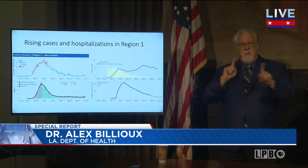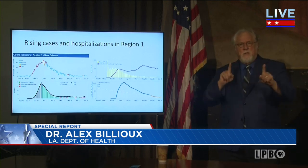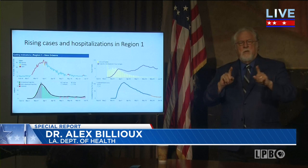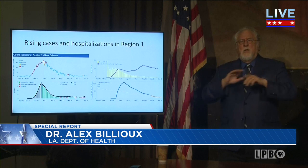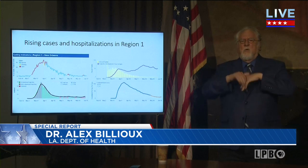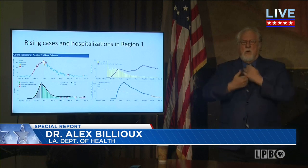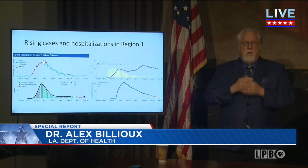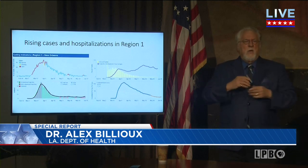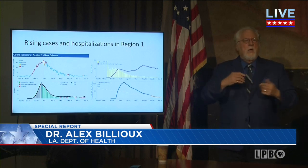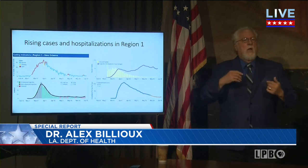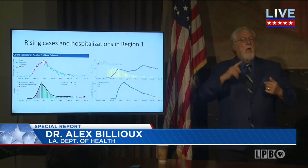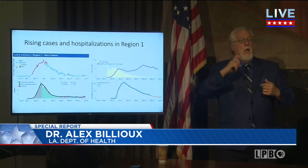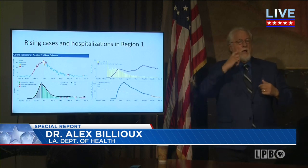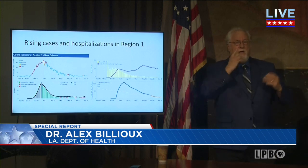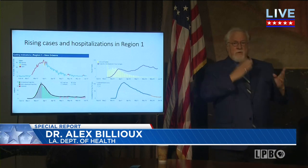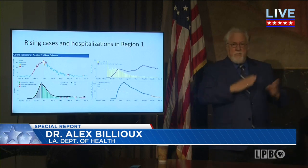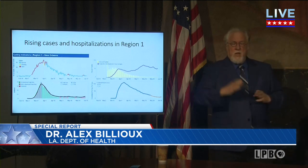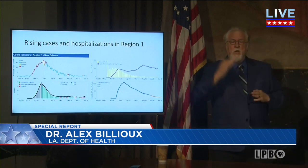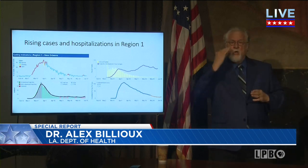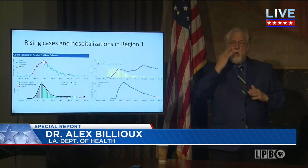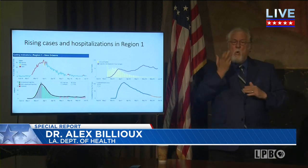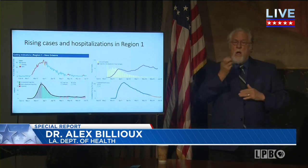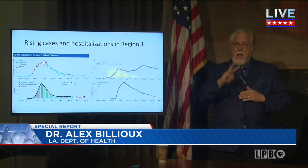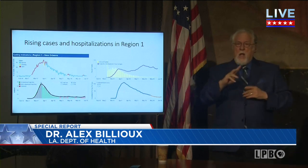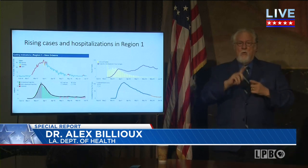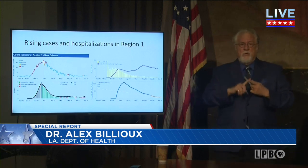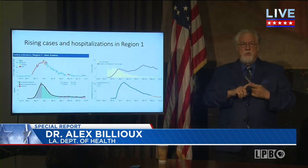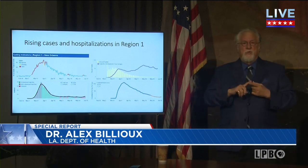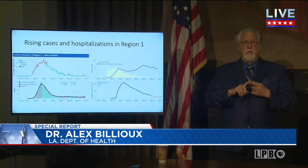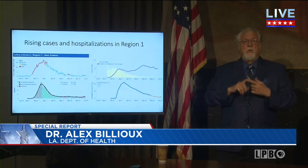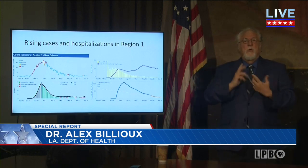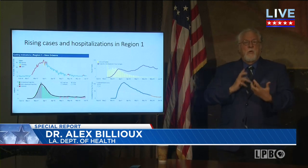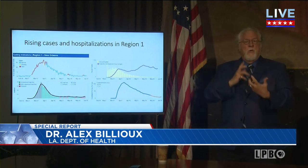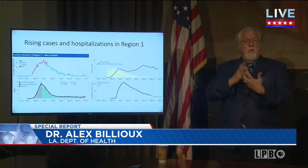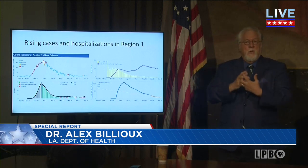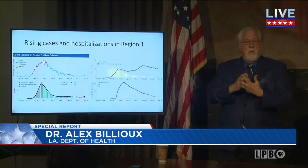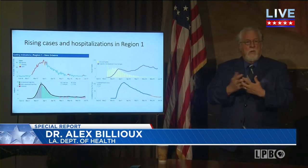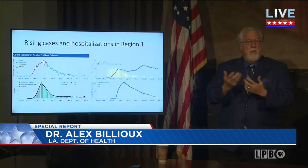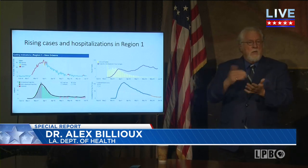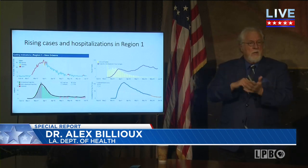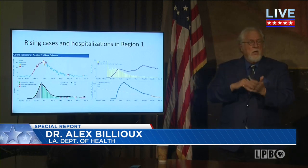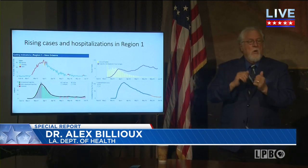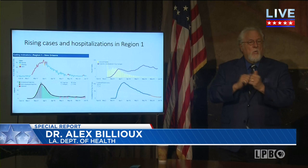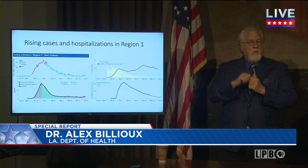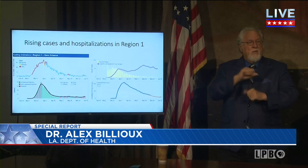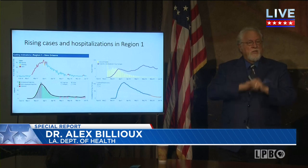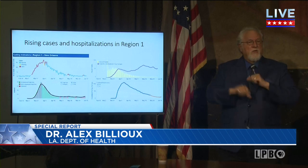UPON GRAPHS THAT LOOK LIKE OURS. WE KNOW HOW TO DO THIS. WE KNOW THE WORK OF PUTTING ON MASKS AND KEEPING SEPARATE FROM